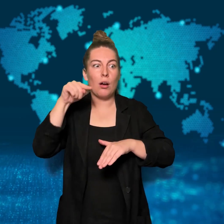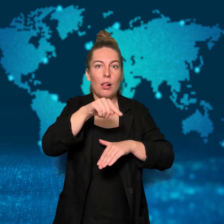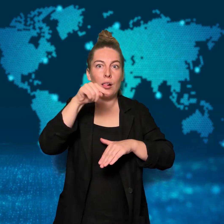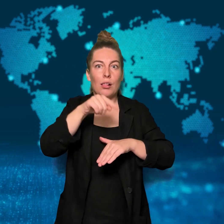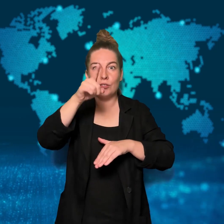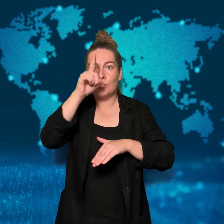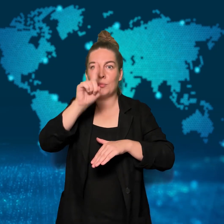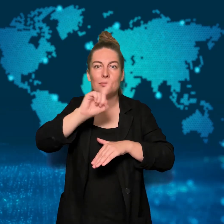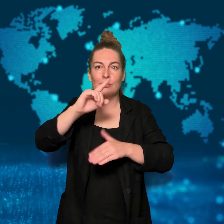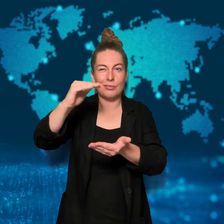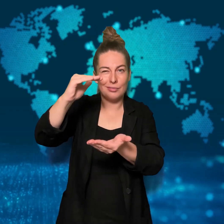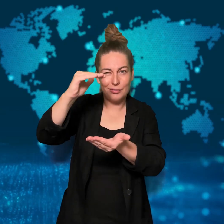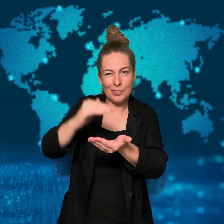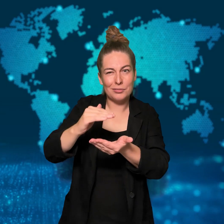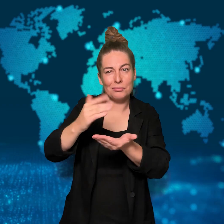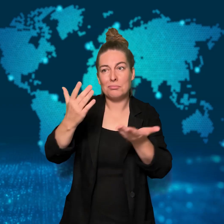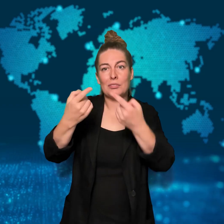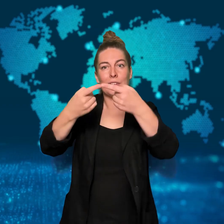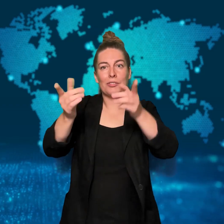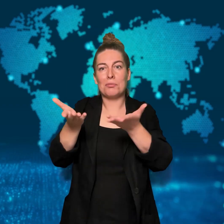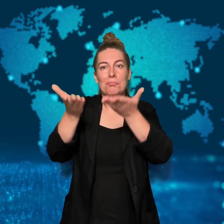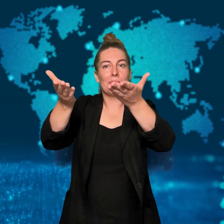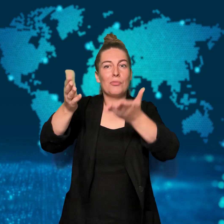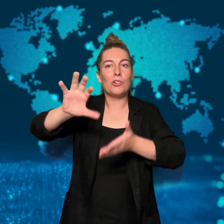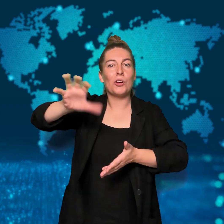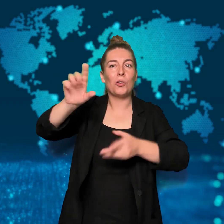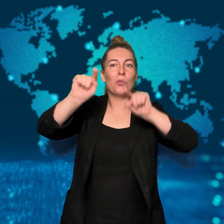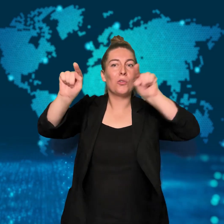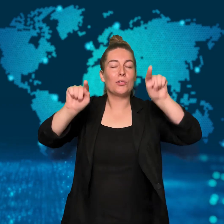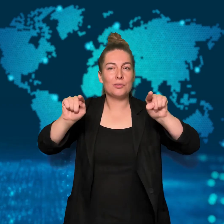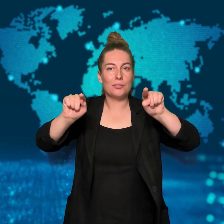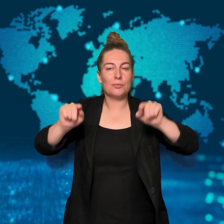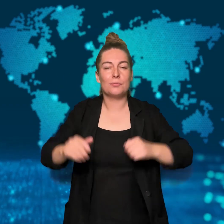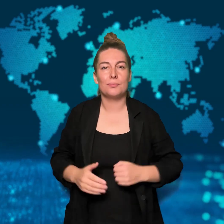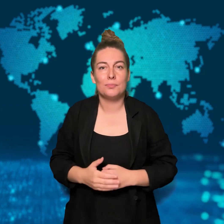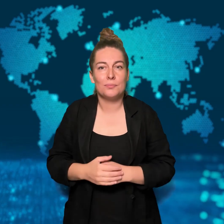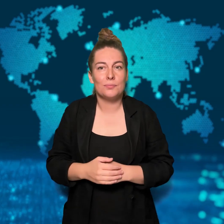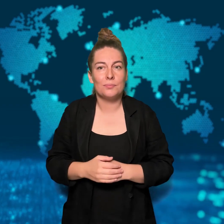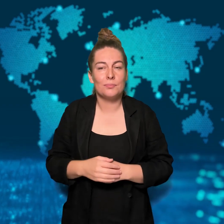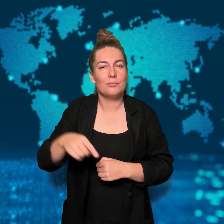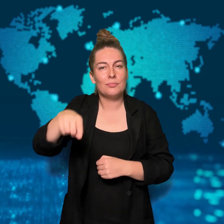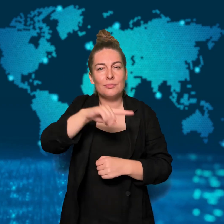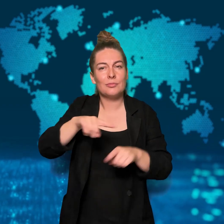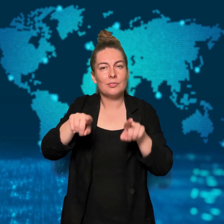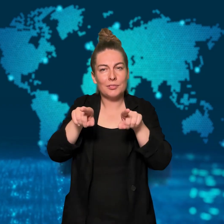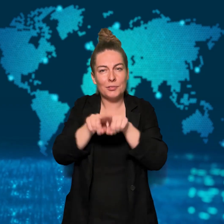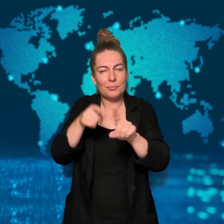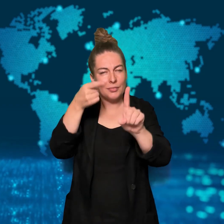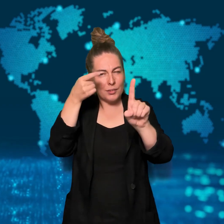They hope to make the country a less attractive destination to migrants.